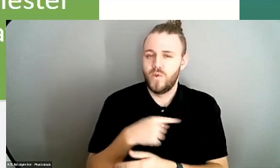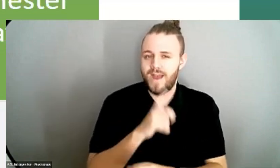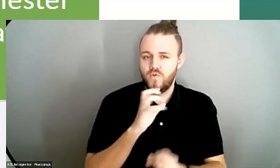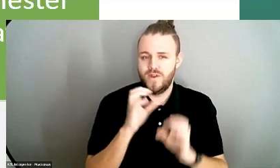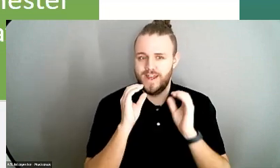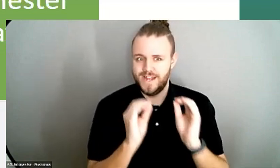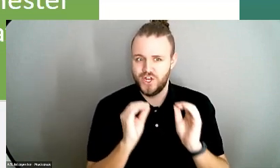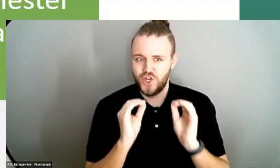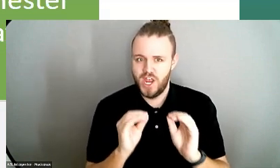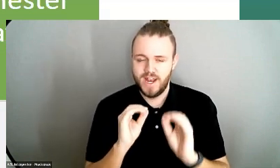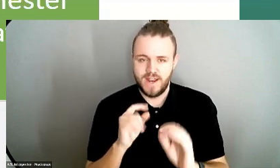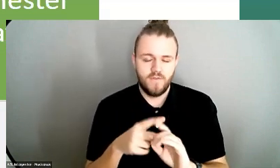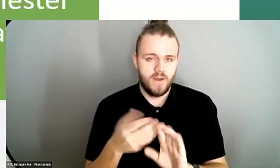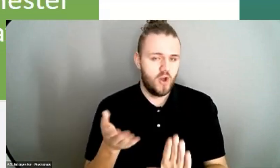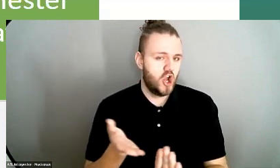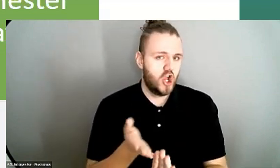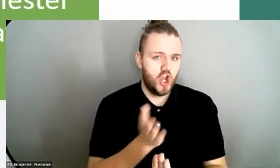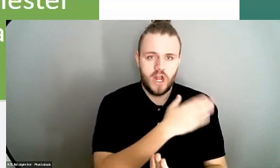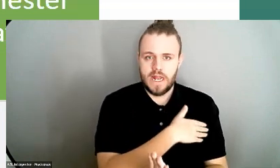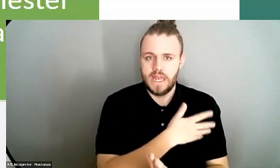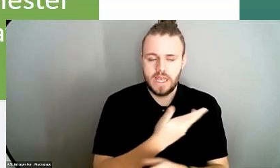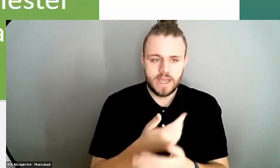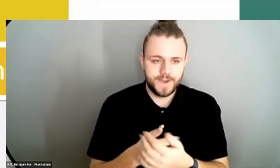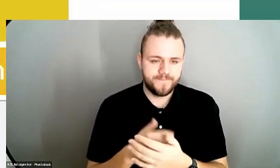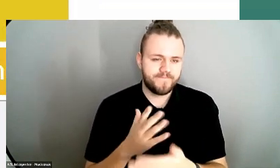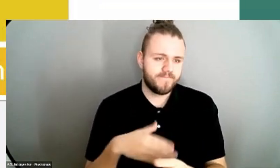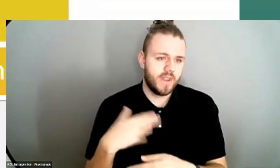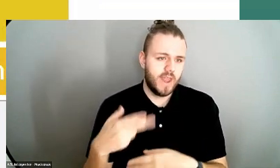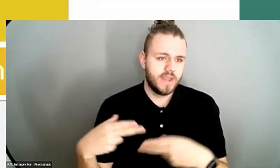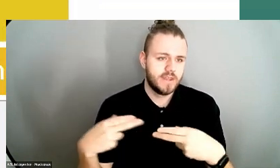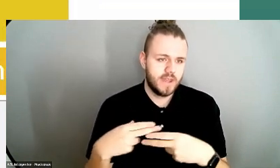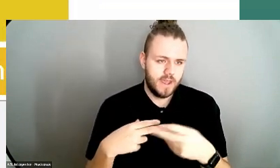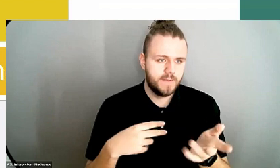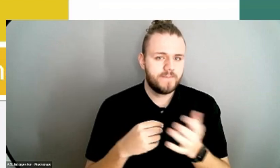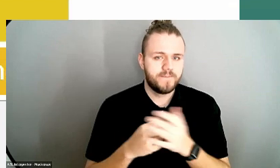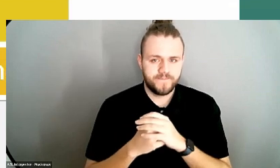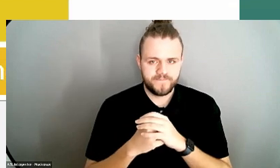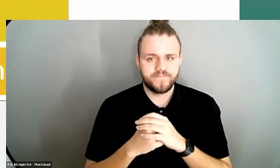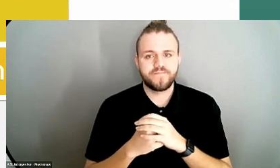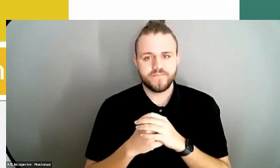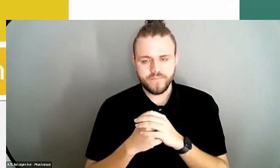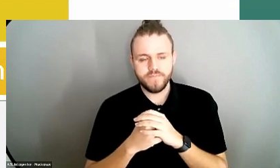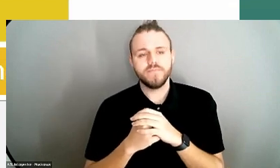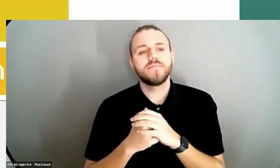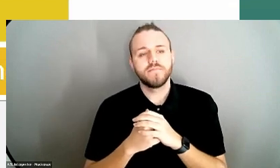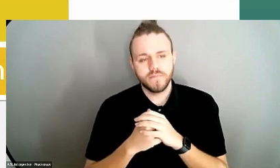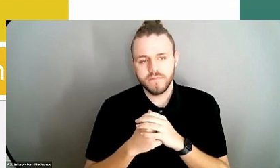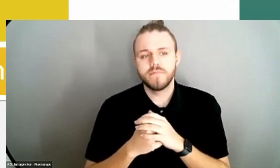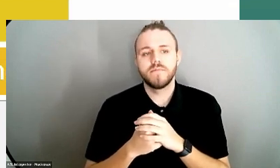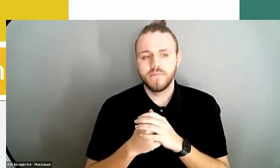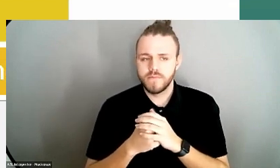from very early on. Next slide. So we know that these are risk factors.